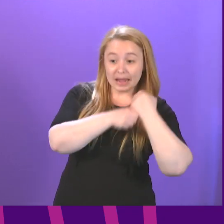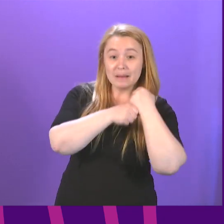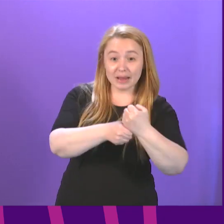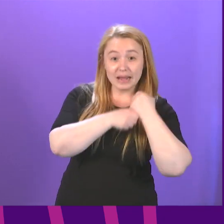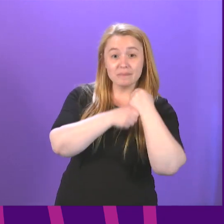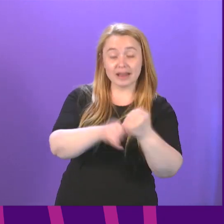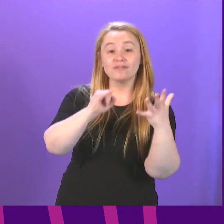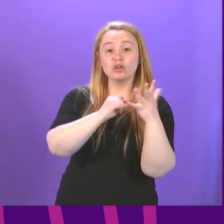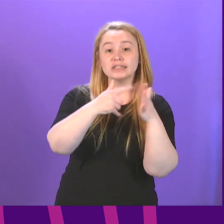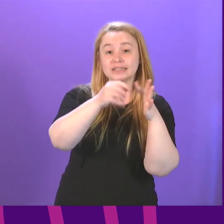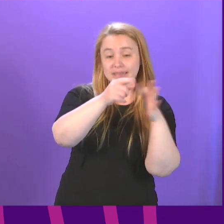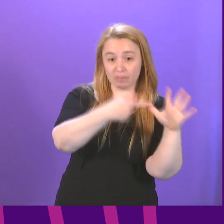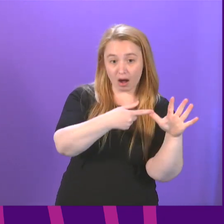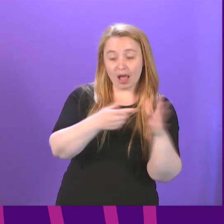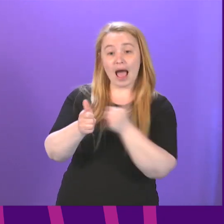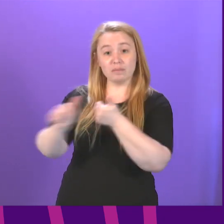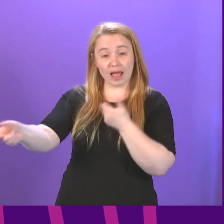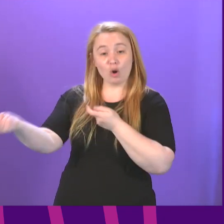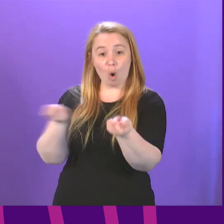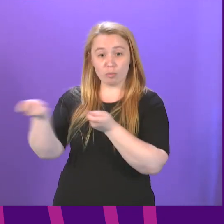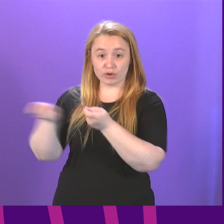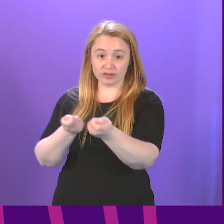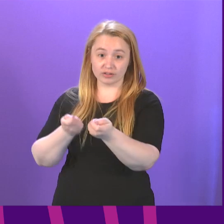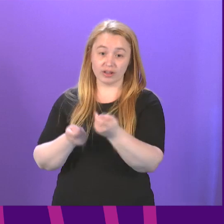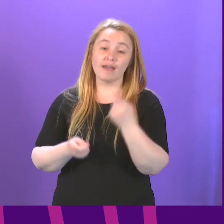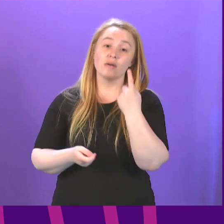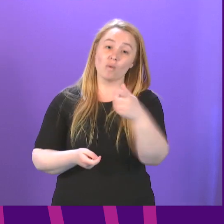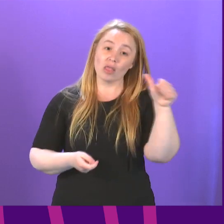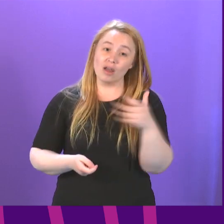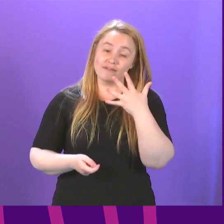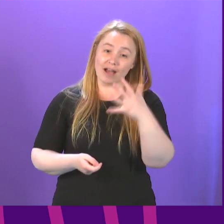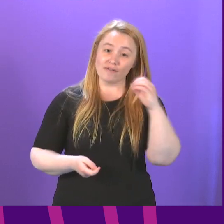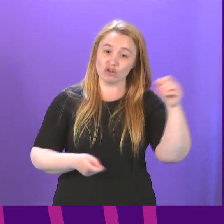Many of the 1,500 people who complained to SEPA last year did so because they could not sleep